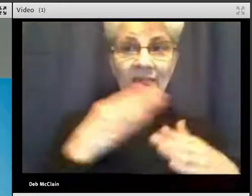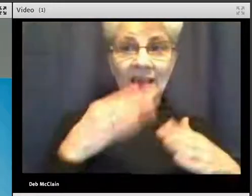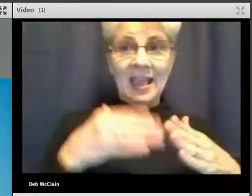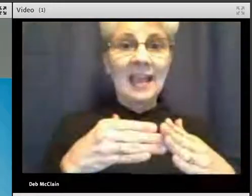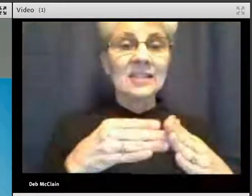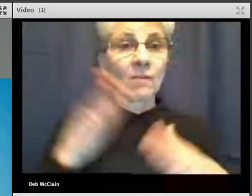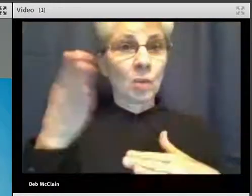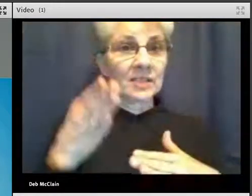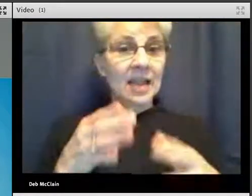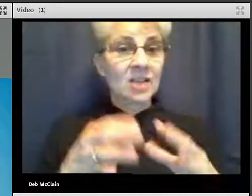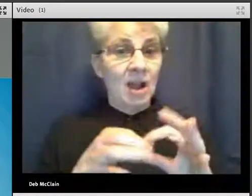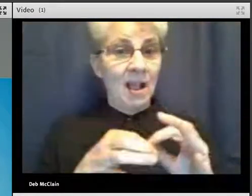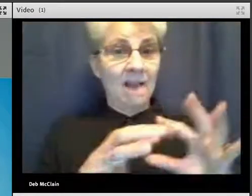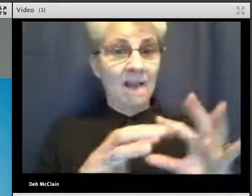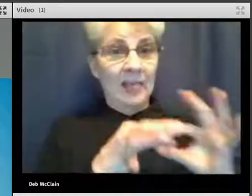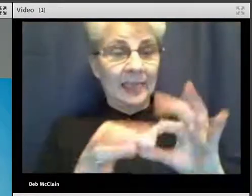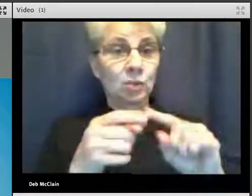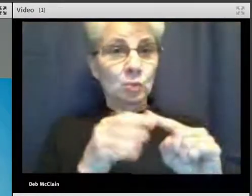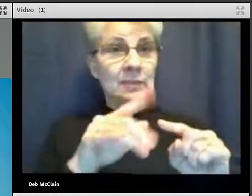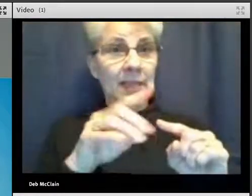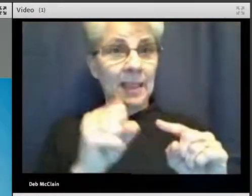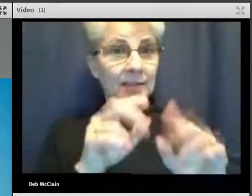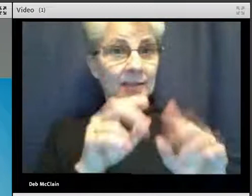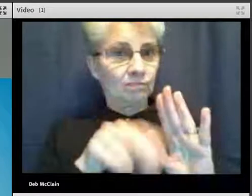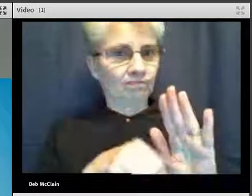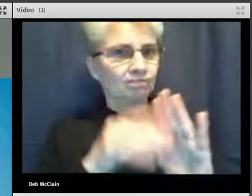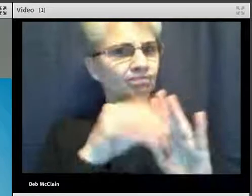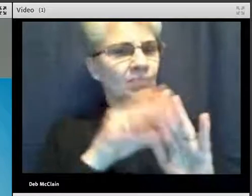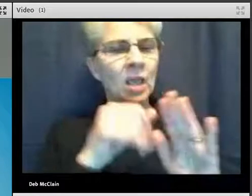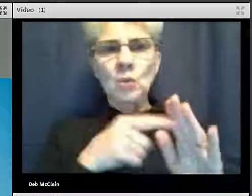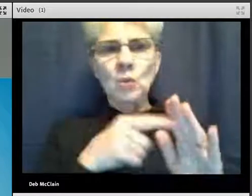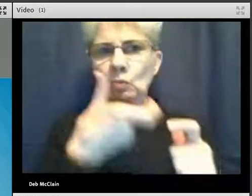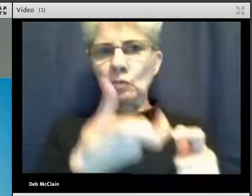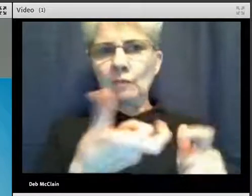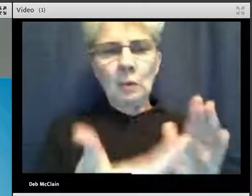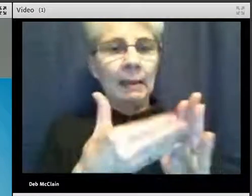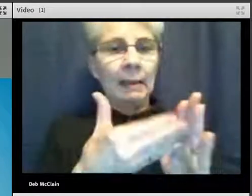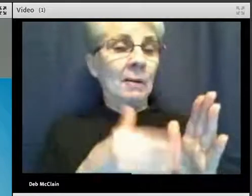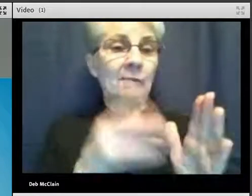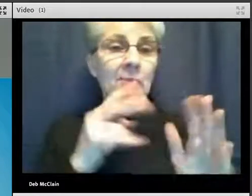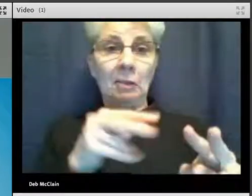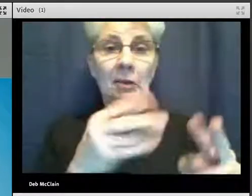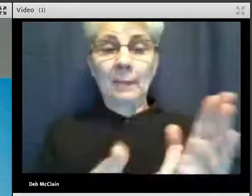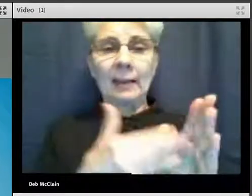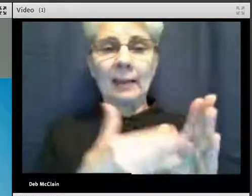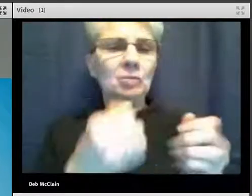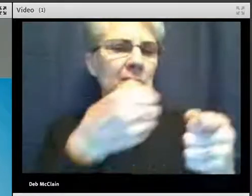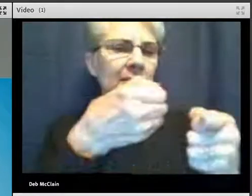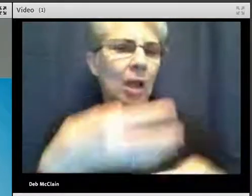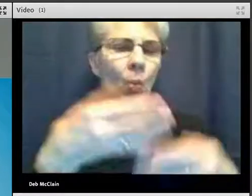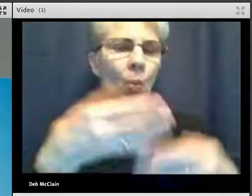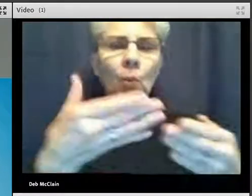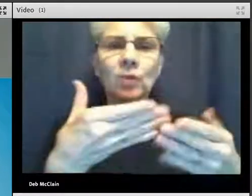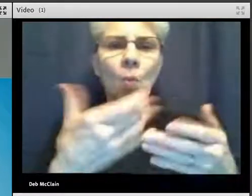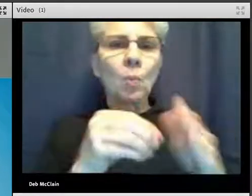You can review the slides, never look at them again, download them, whatever you want to do with them after this session.